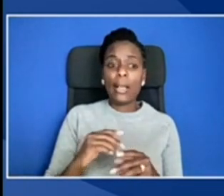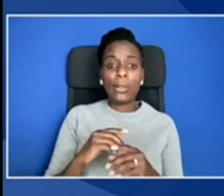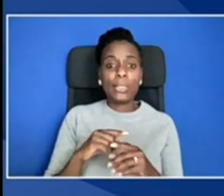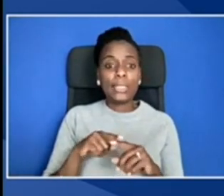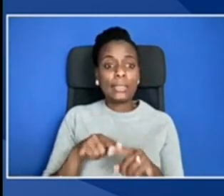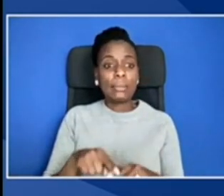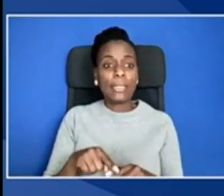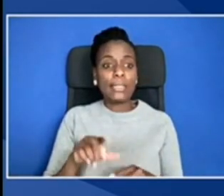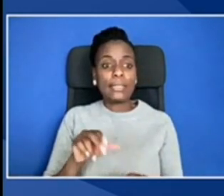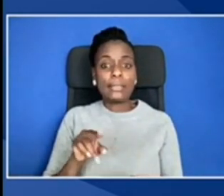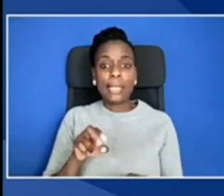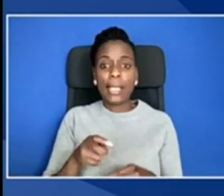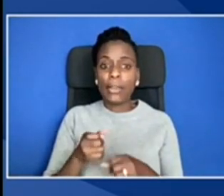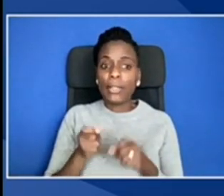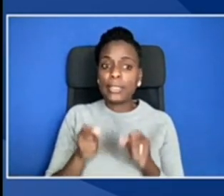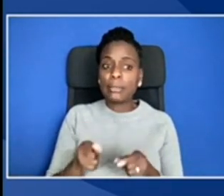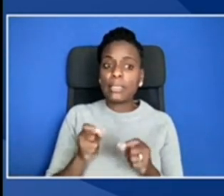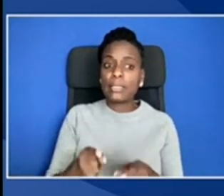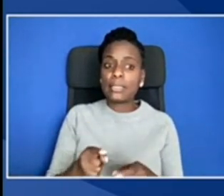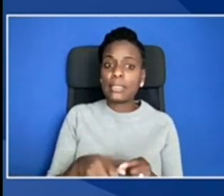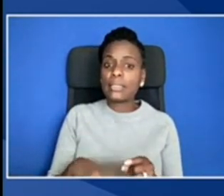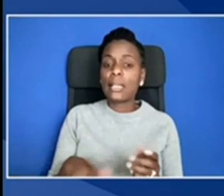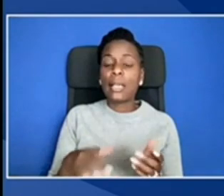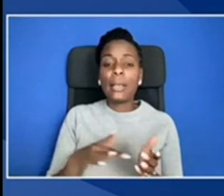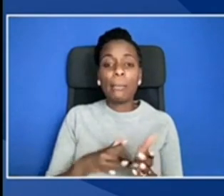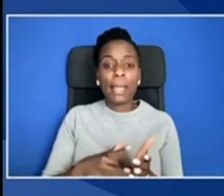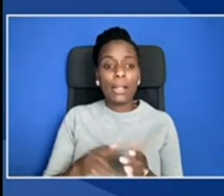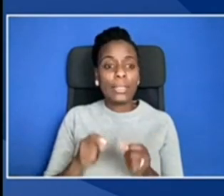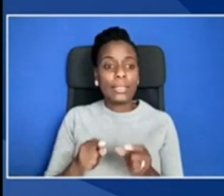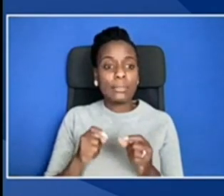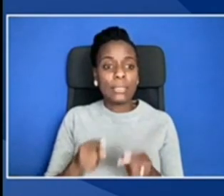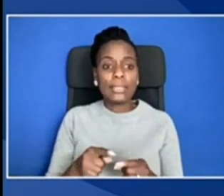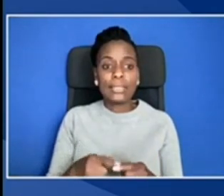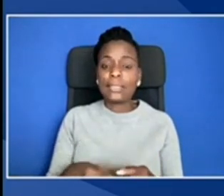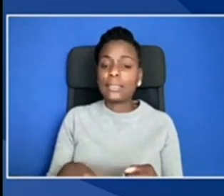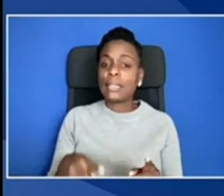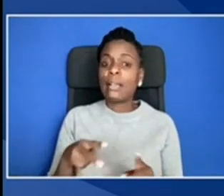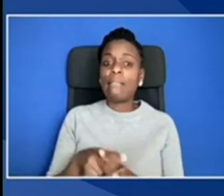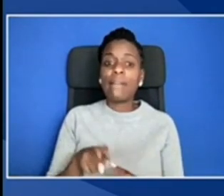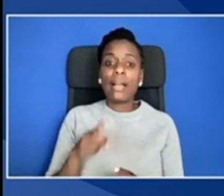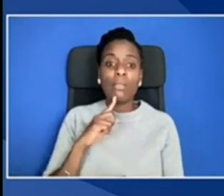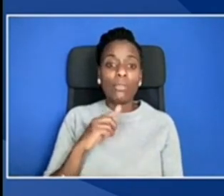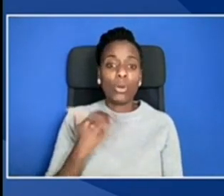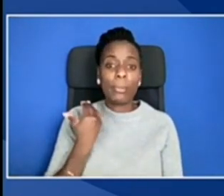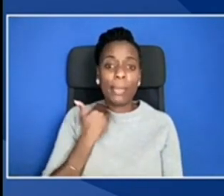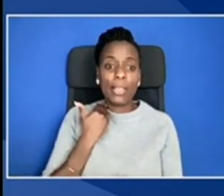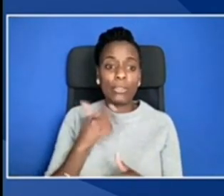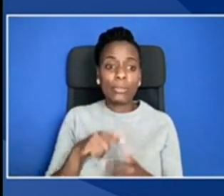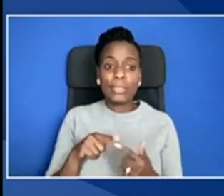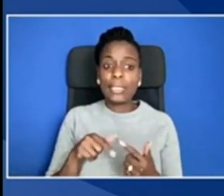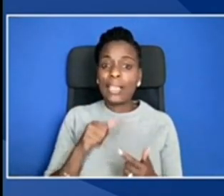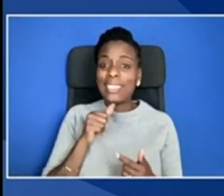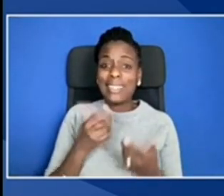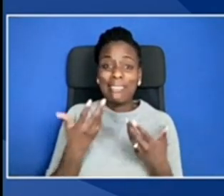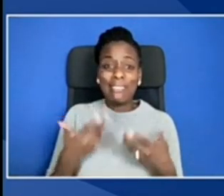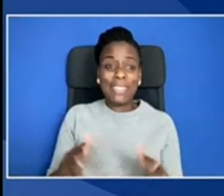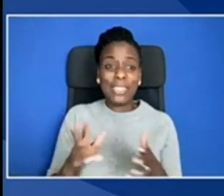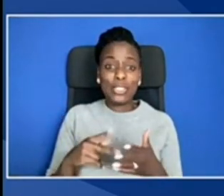bankruptcy, didn't finish their programs and are over a certain age.